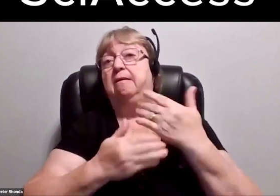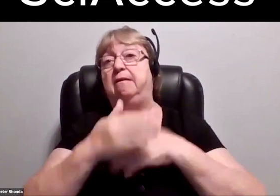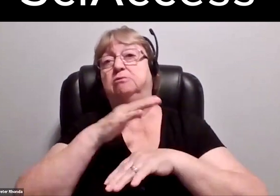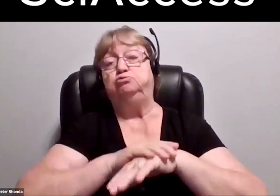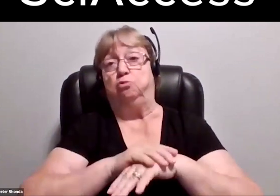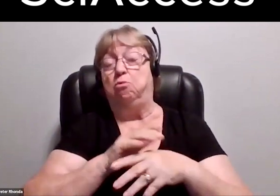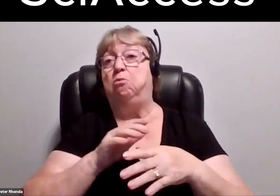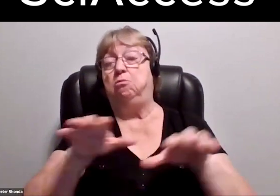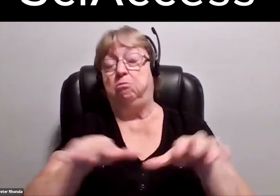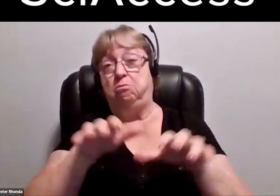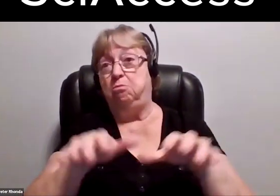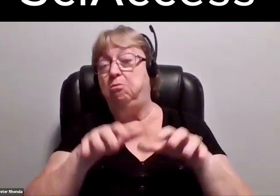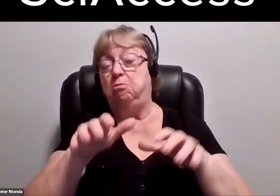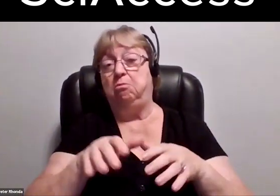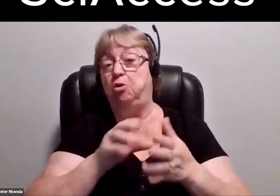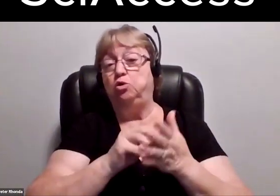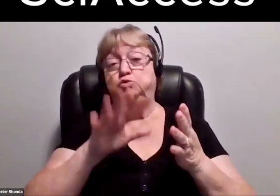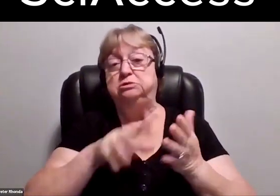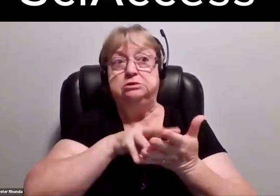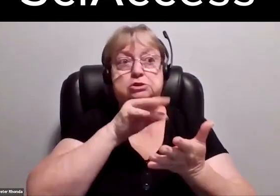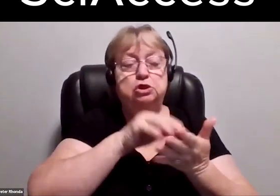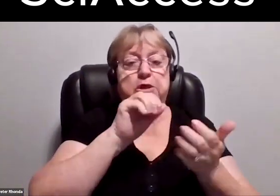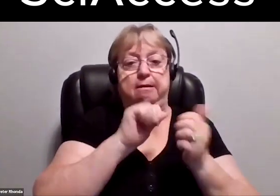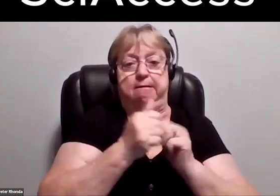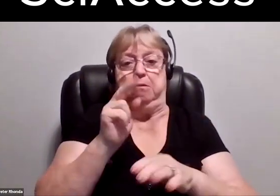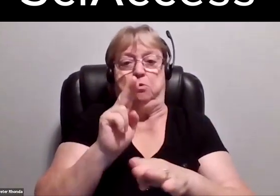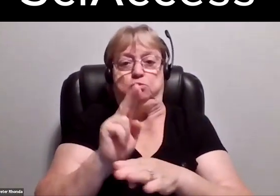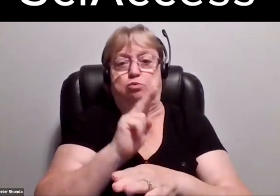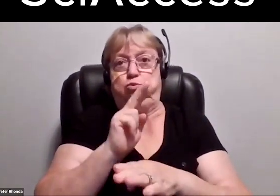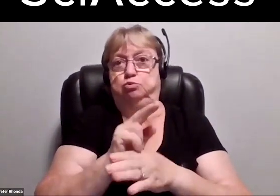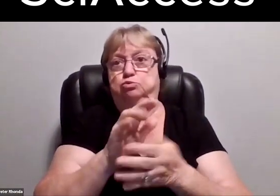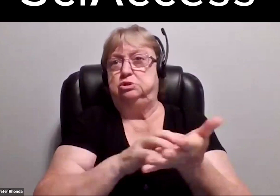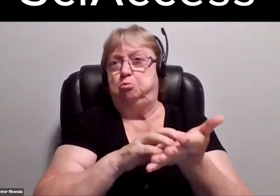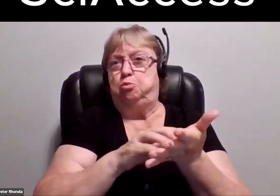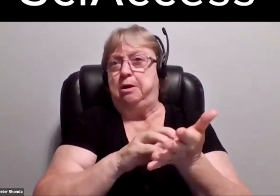activity because the students need to learn how to use braille calipers and digital calipers